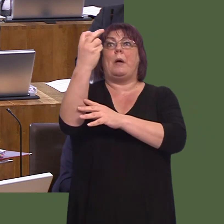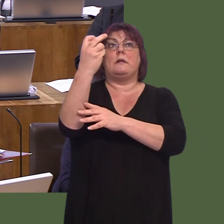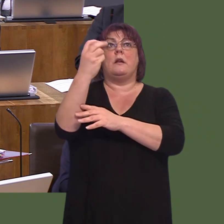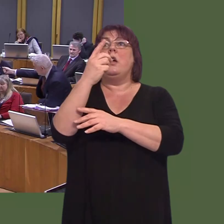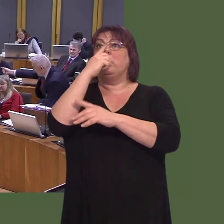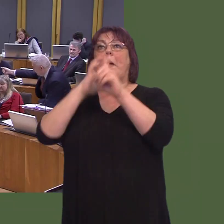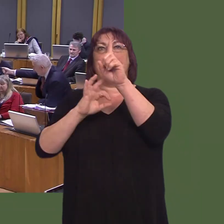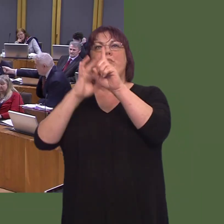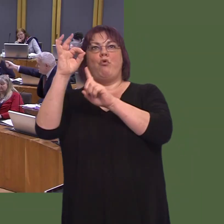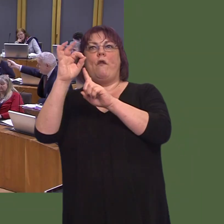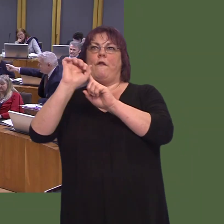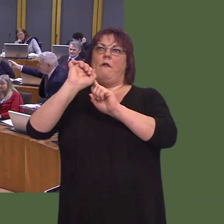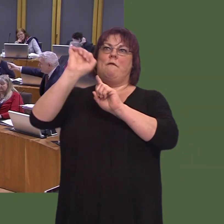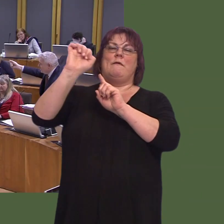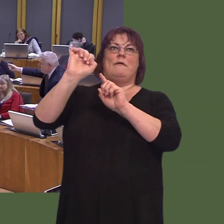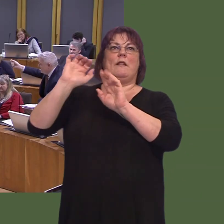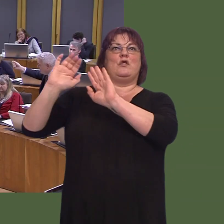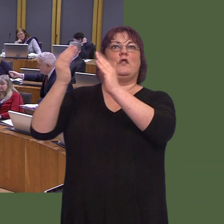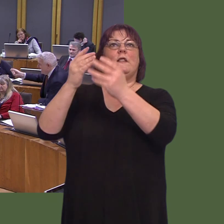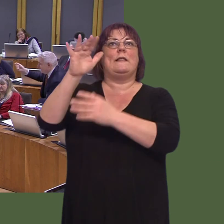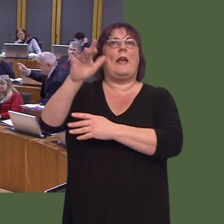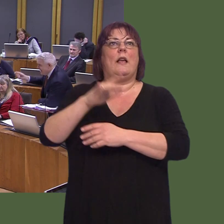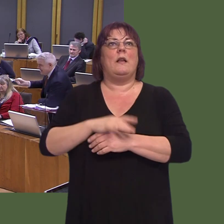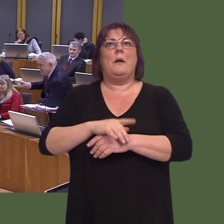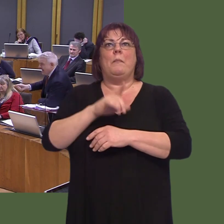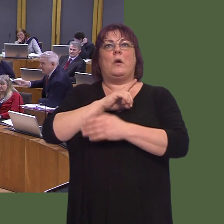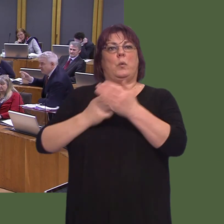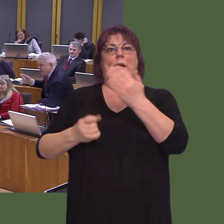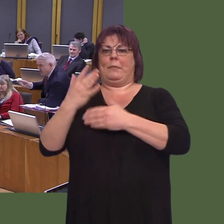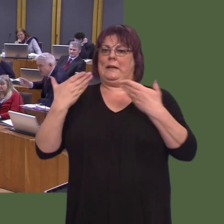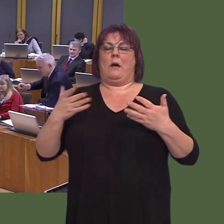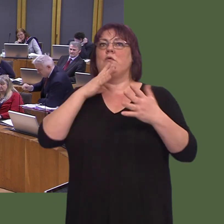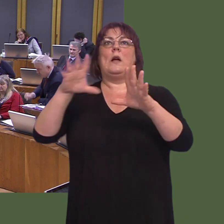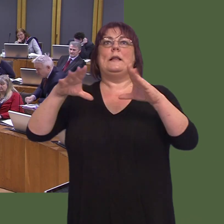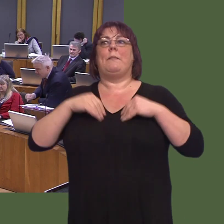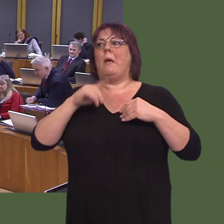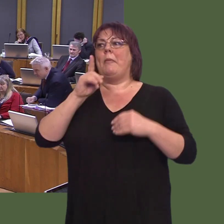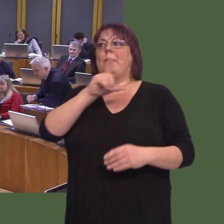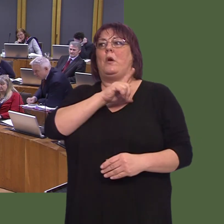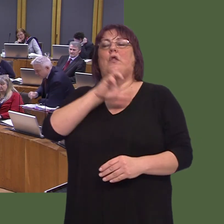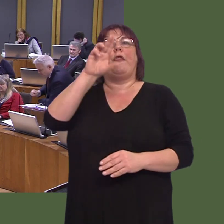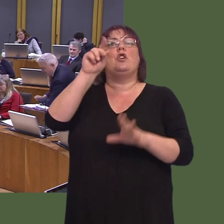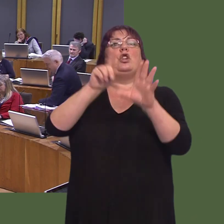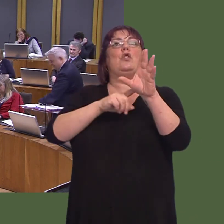is not acceptableódoes not continue in the future as it has done, after 30 years of Tory transport misrule.